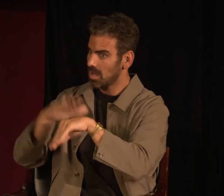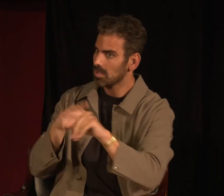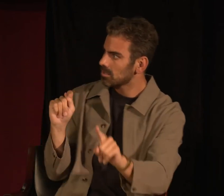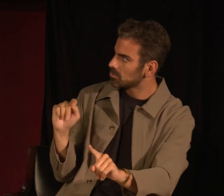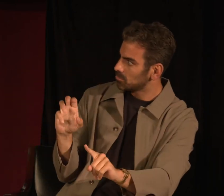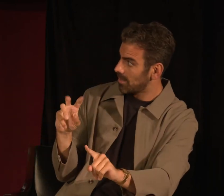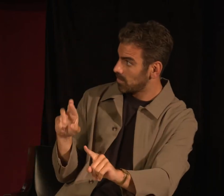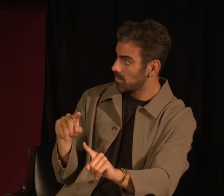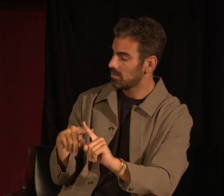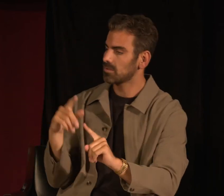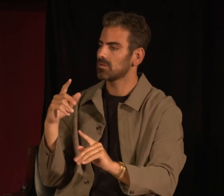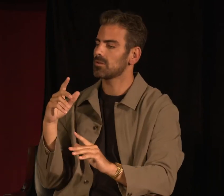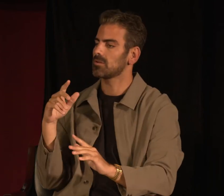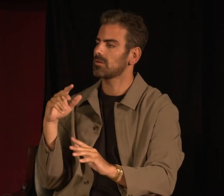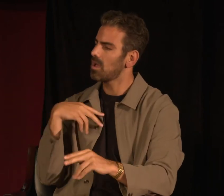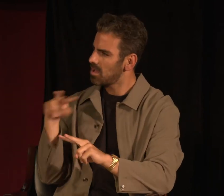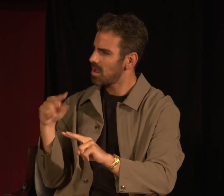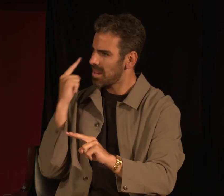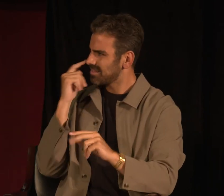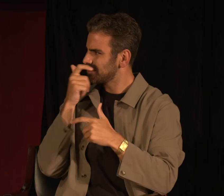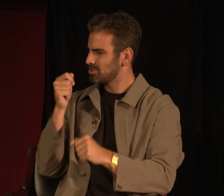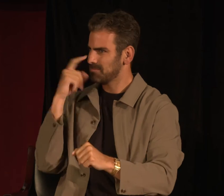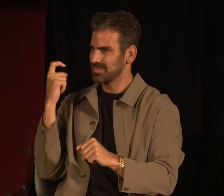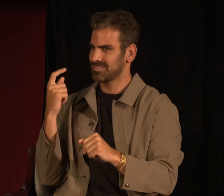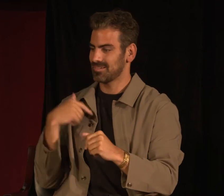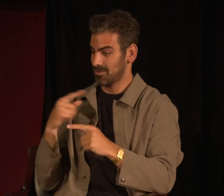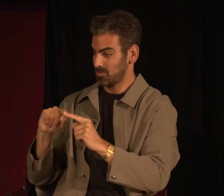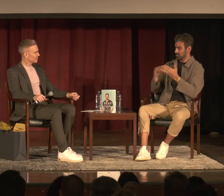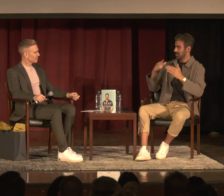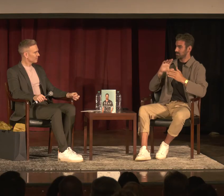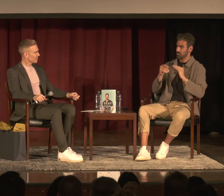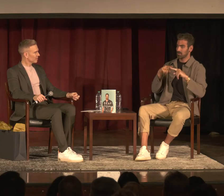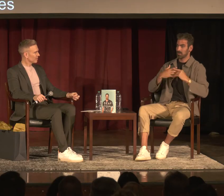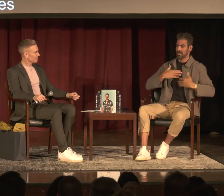But do any of us really understand the impact that it had on communities and on real people? And learning how that had an impact